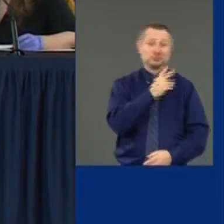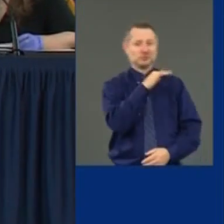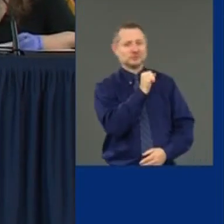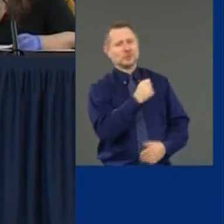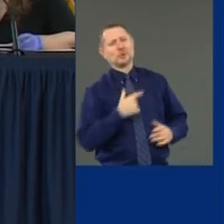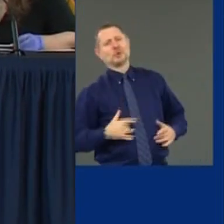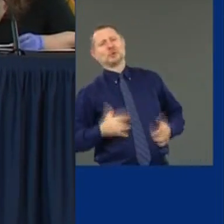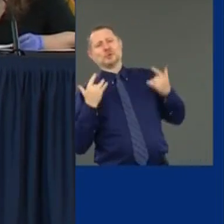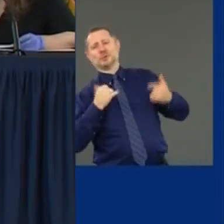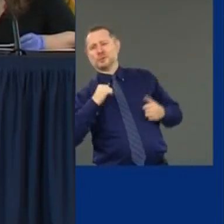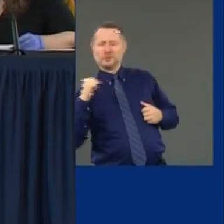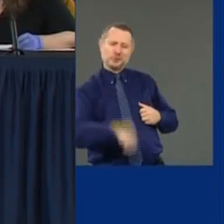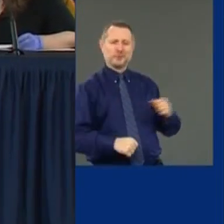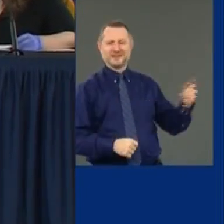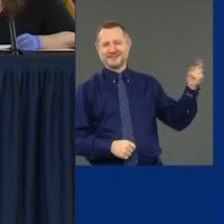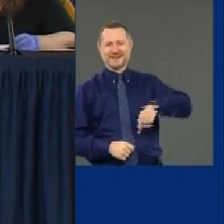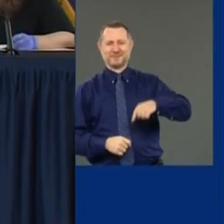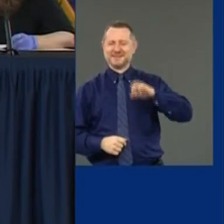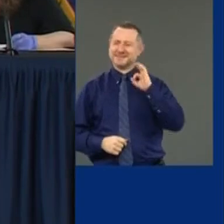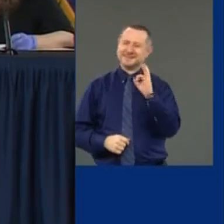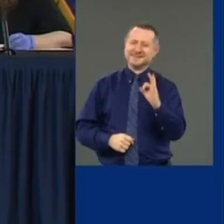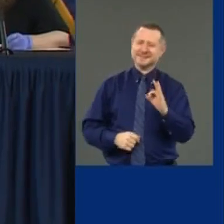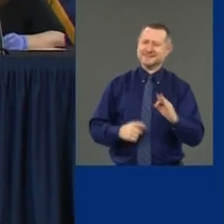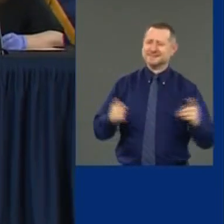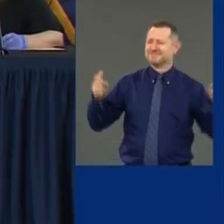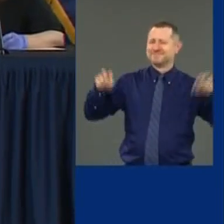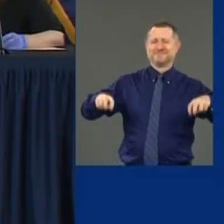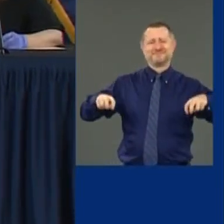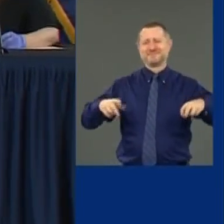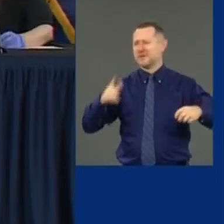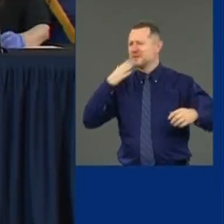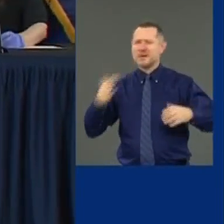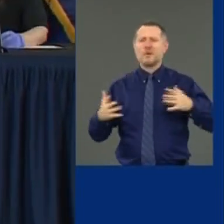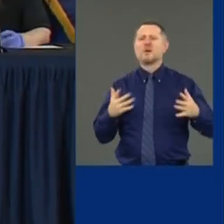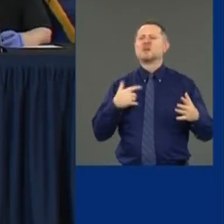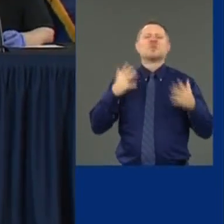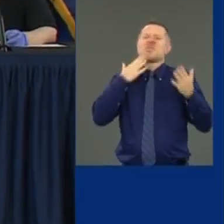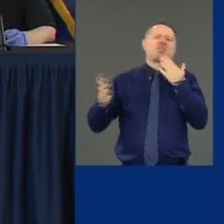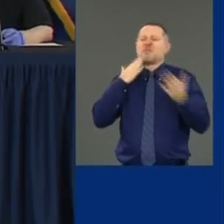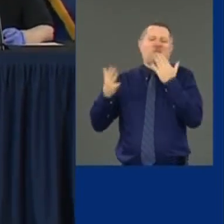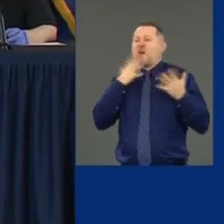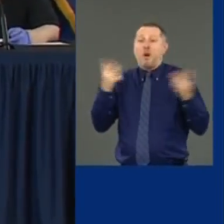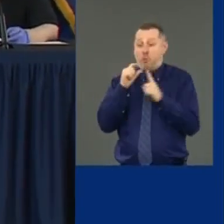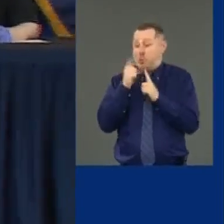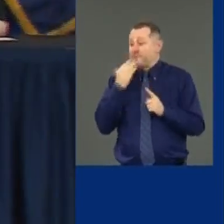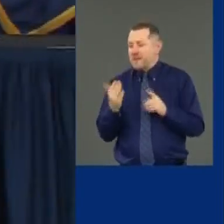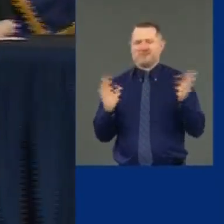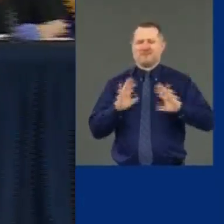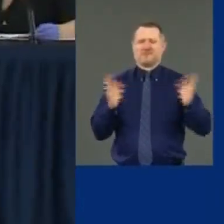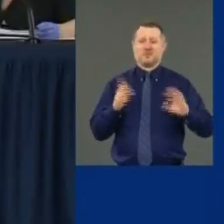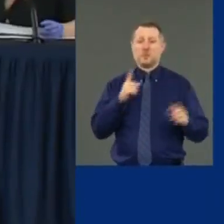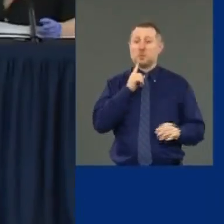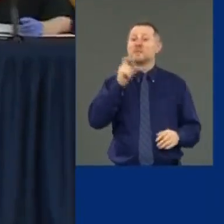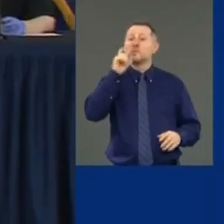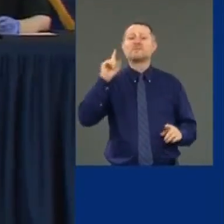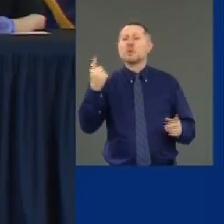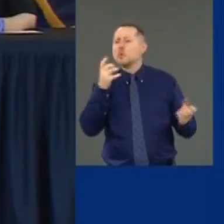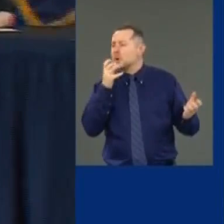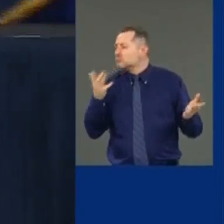ROSIE, GREAT TO BE WITH YOU AGAIN CHRIS, I'M SO GLAD THAT YOU ARE HERE. I CAN'T THANK YOU GUYS ENOUGH